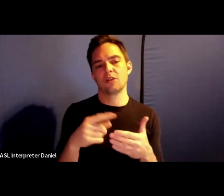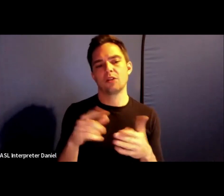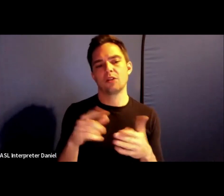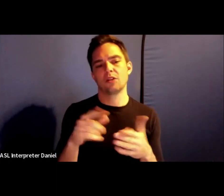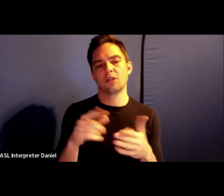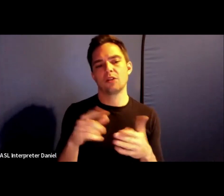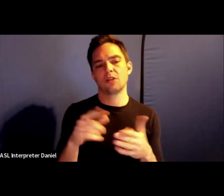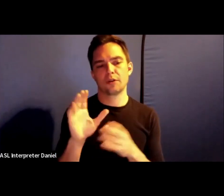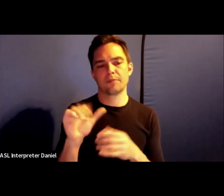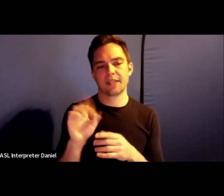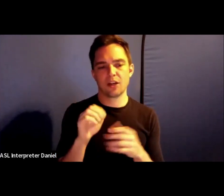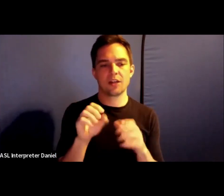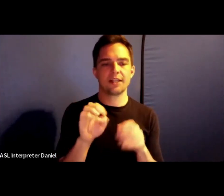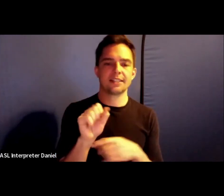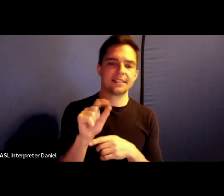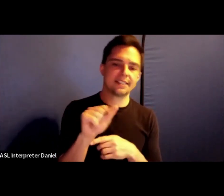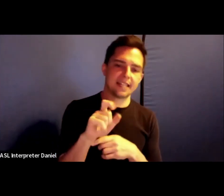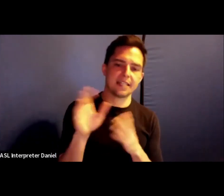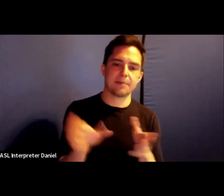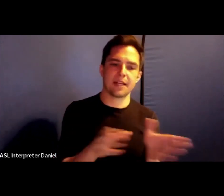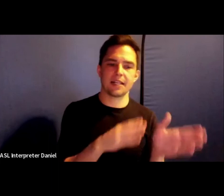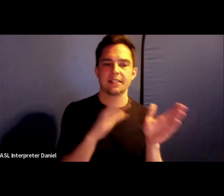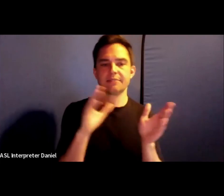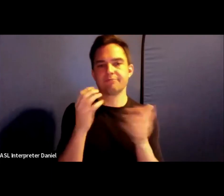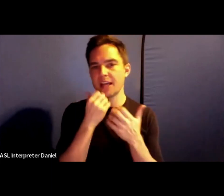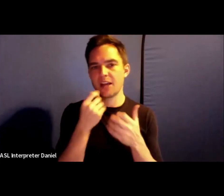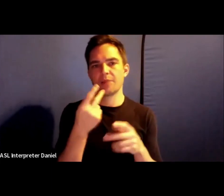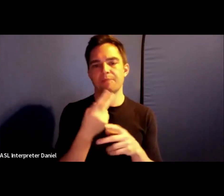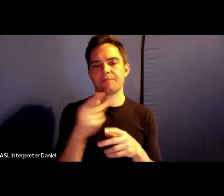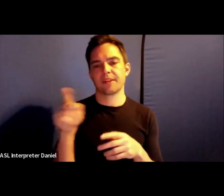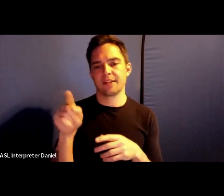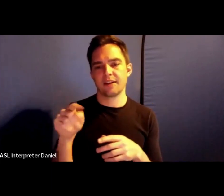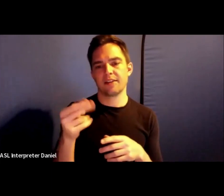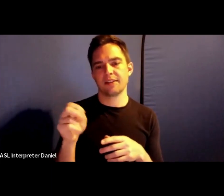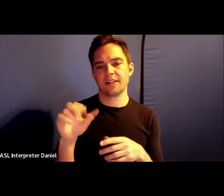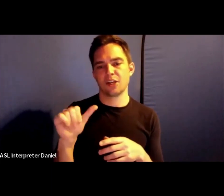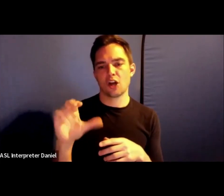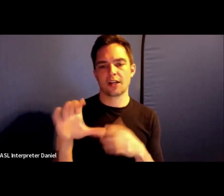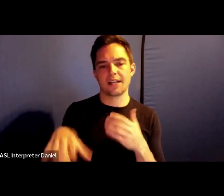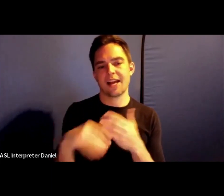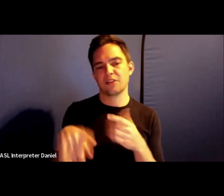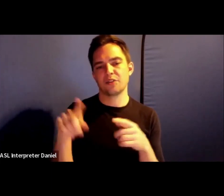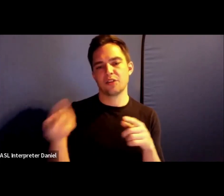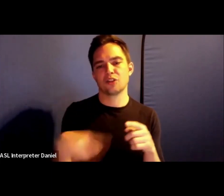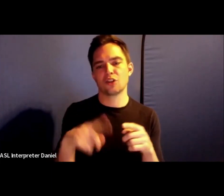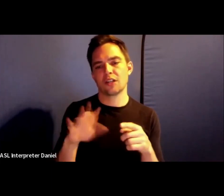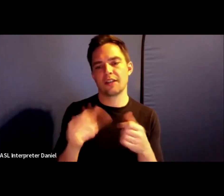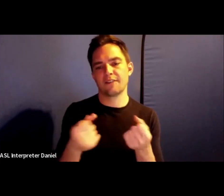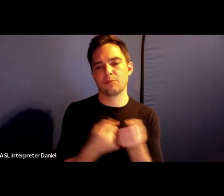and estate planning and whatnot, which, you know, again, add that to the circle of support, because that's so important